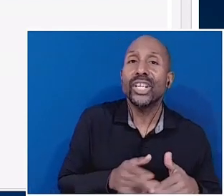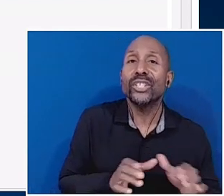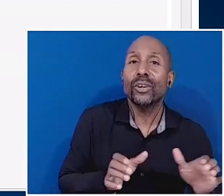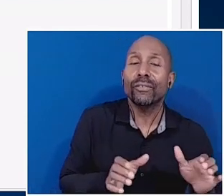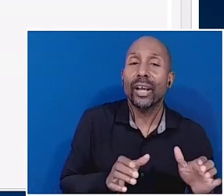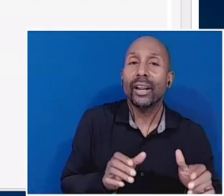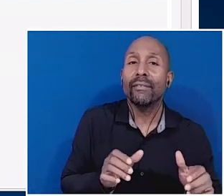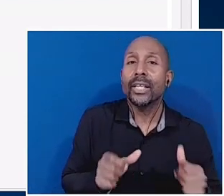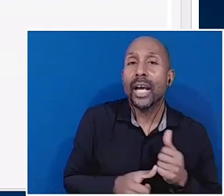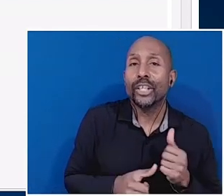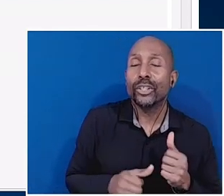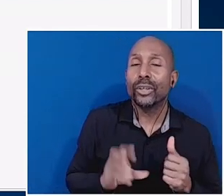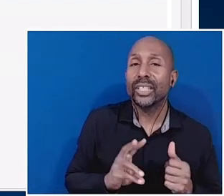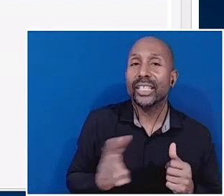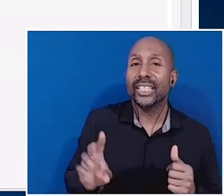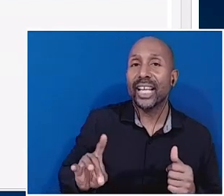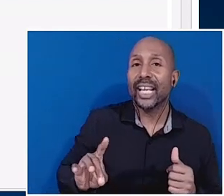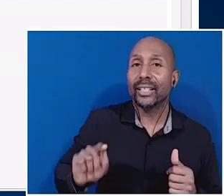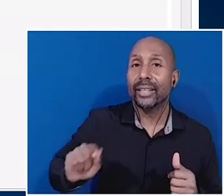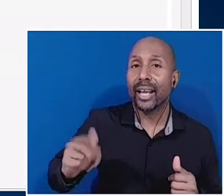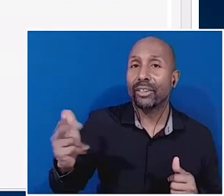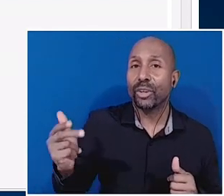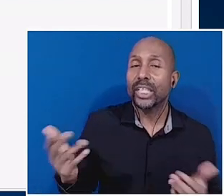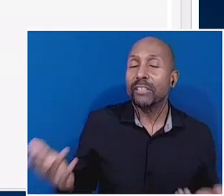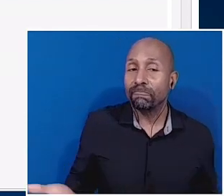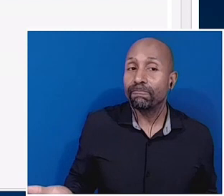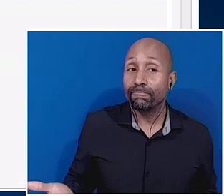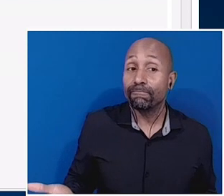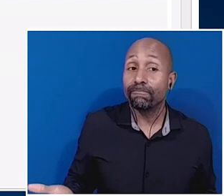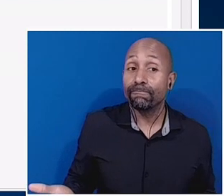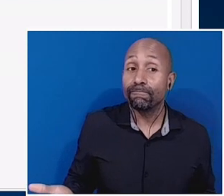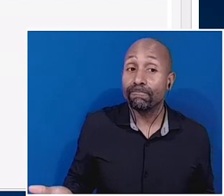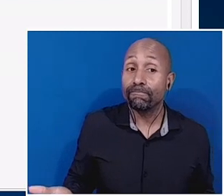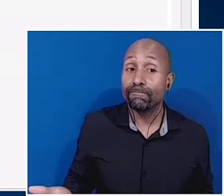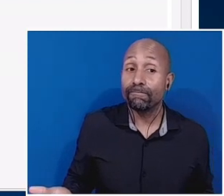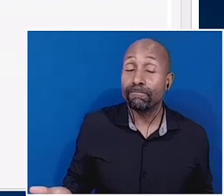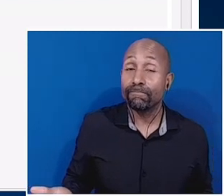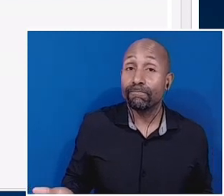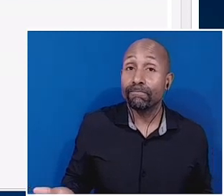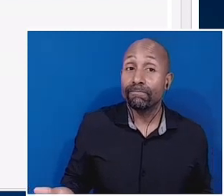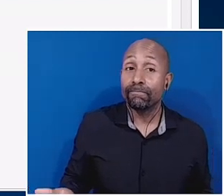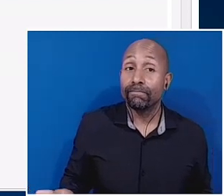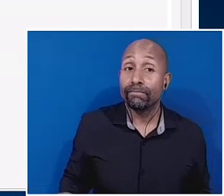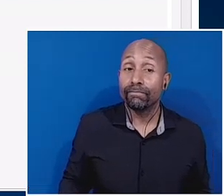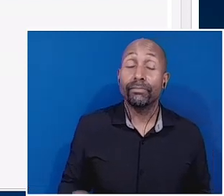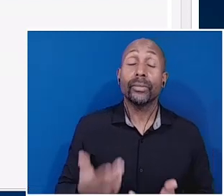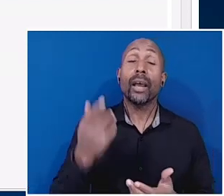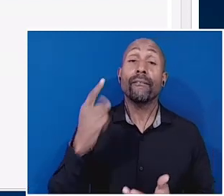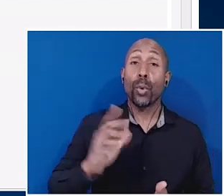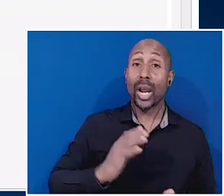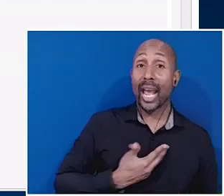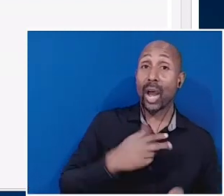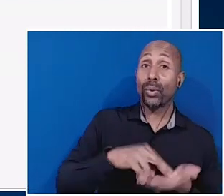So I think that may not be under our definition of what we consider a negative